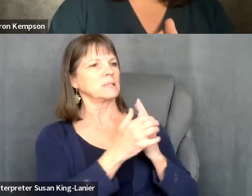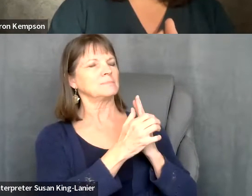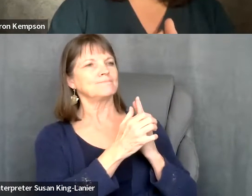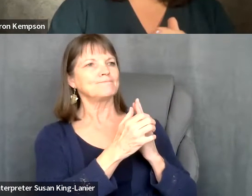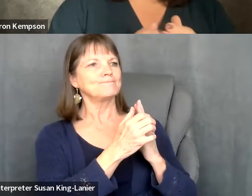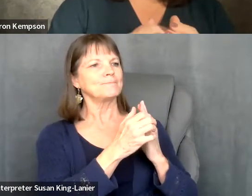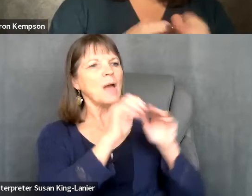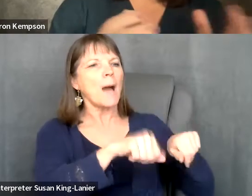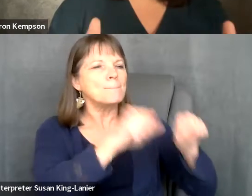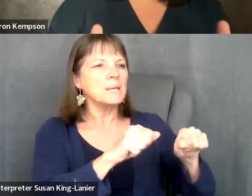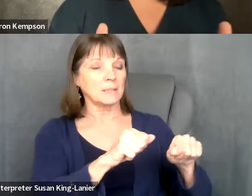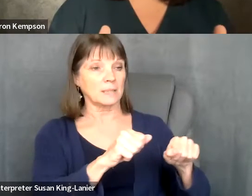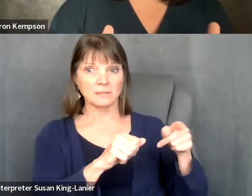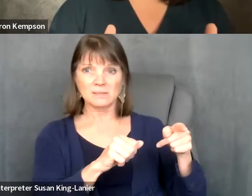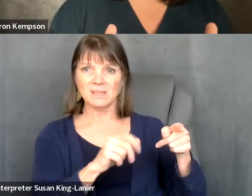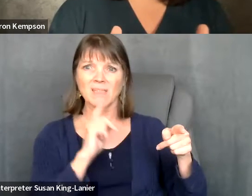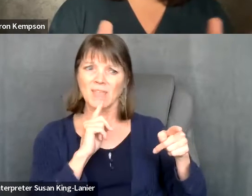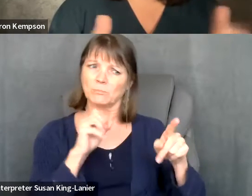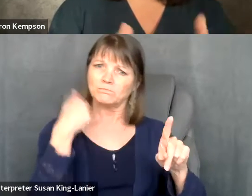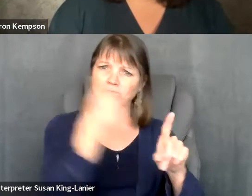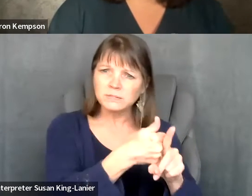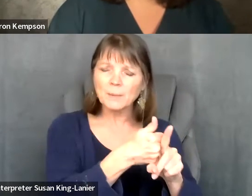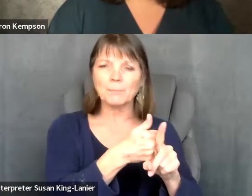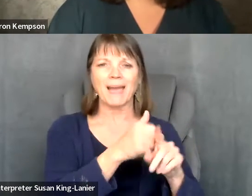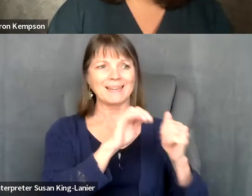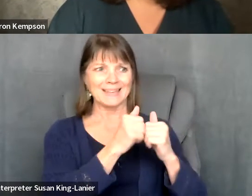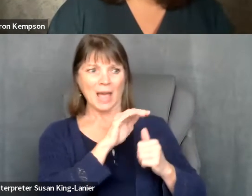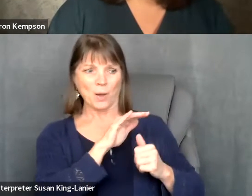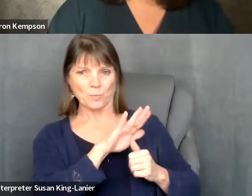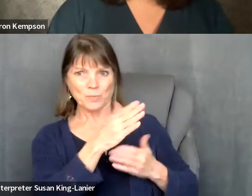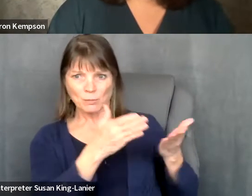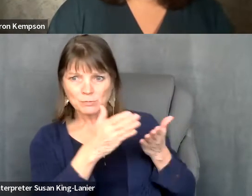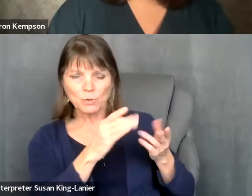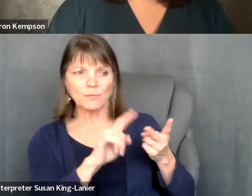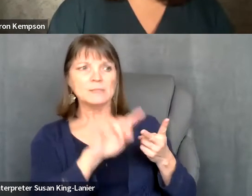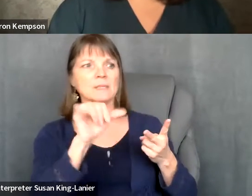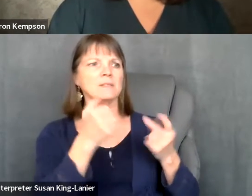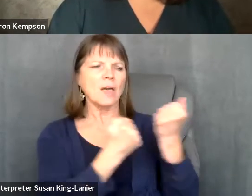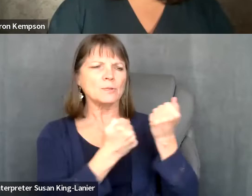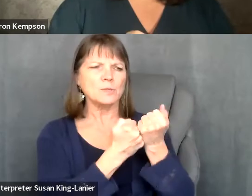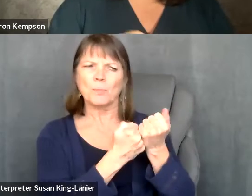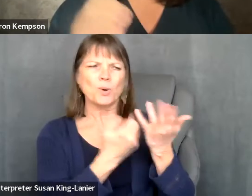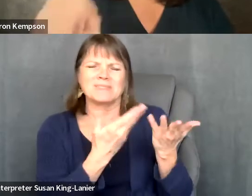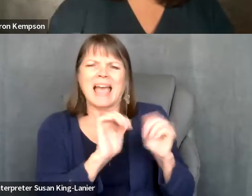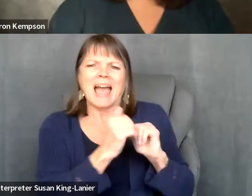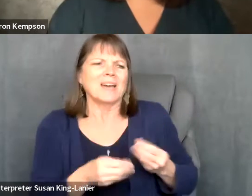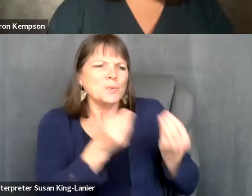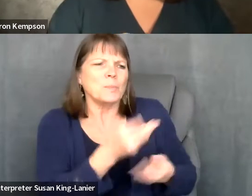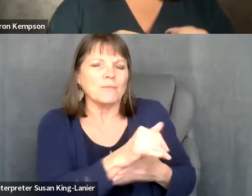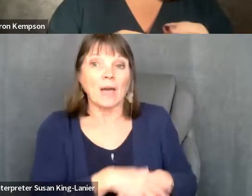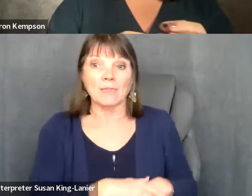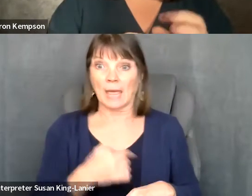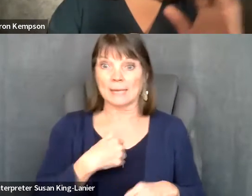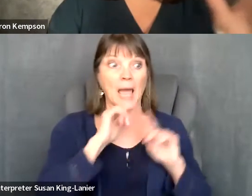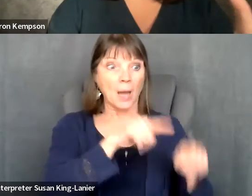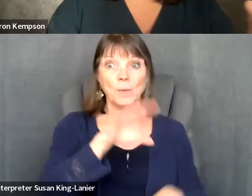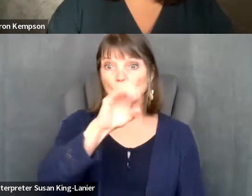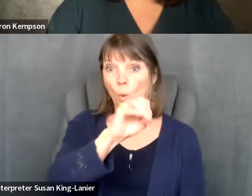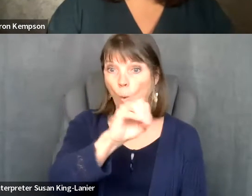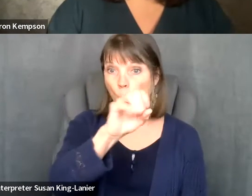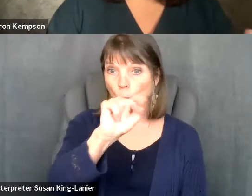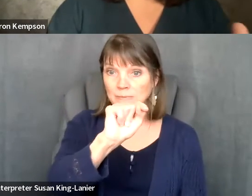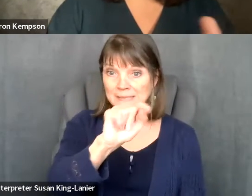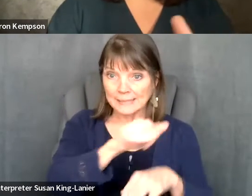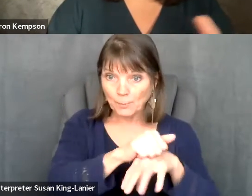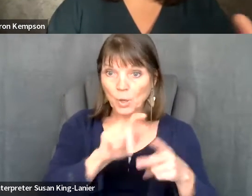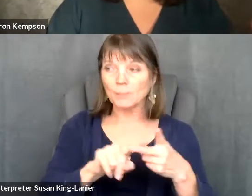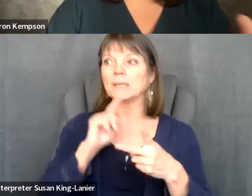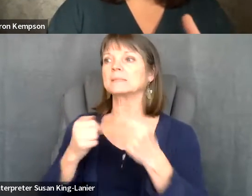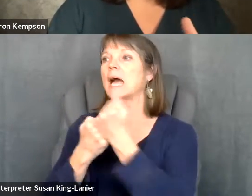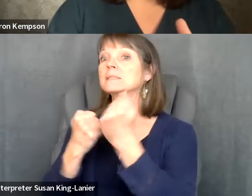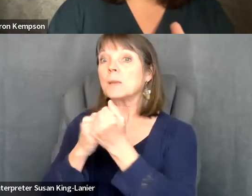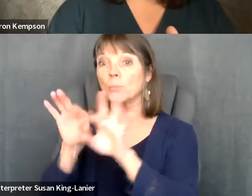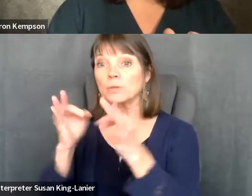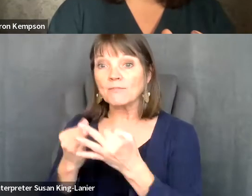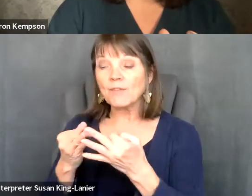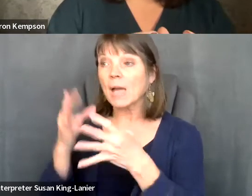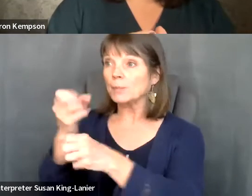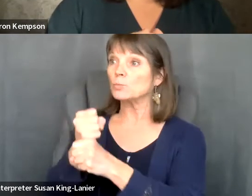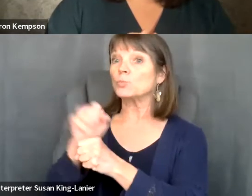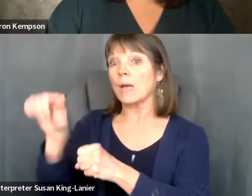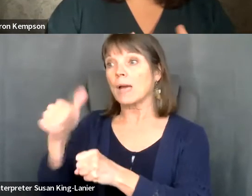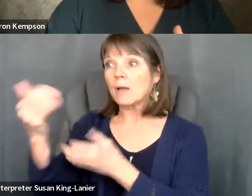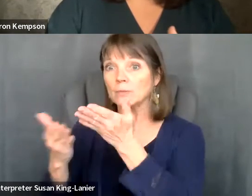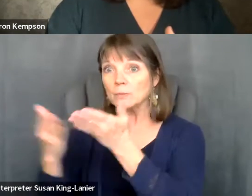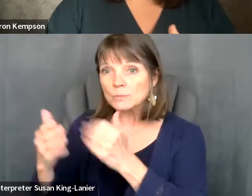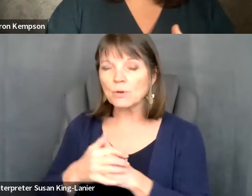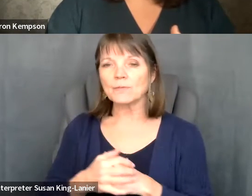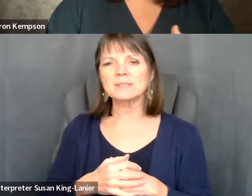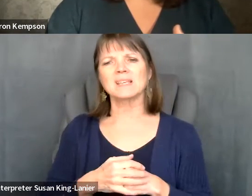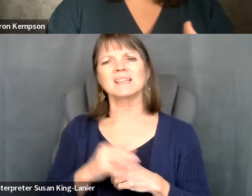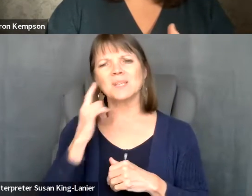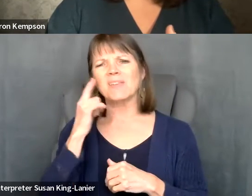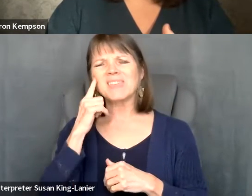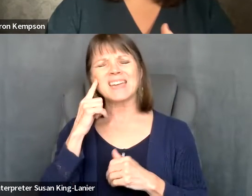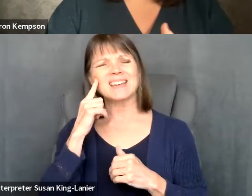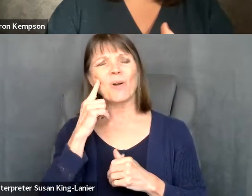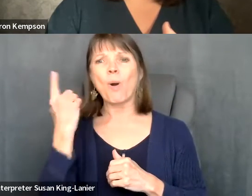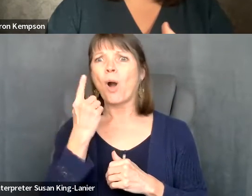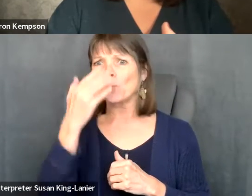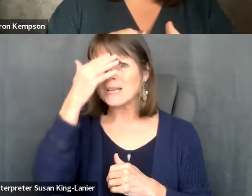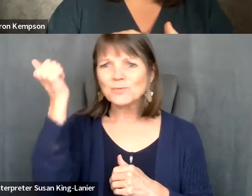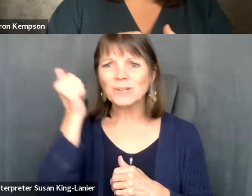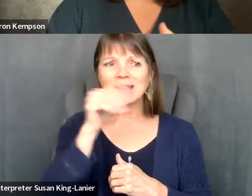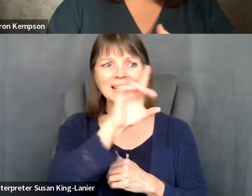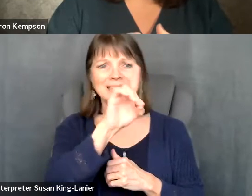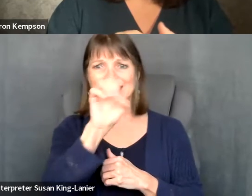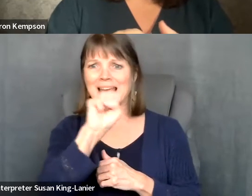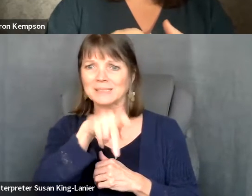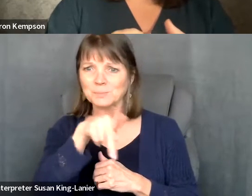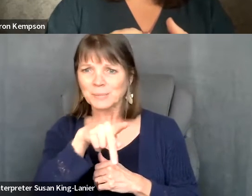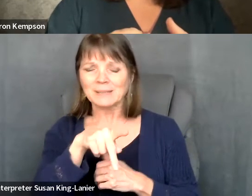Cameron Kempson: that could make an impact on how services and other supports were provided. I went to ot appointments. I supported the family, and being able to access other services. And so I think one thing we forget about dsps sometimes is that